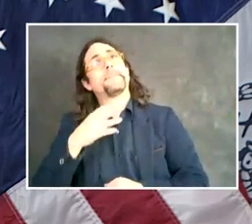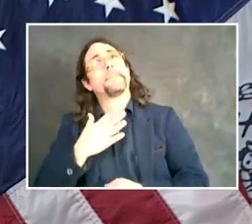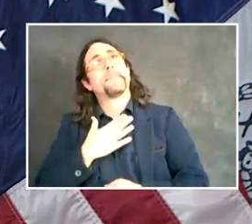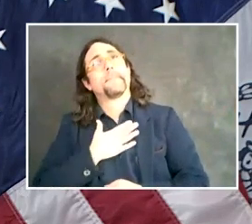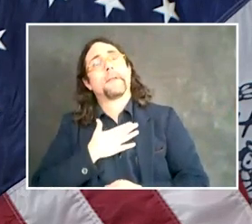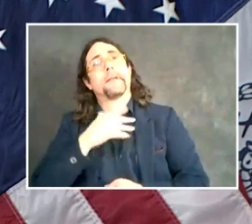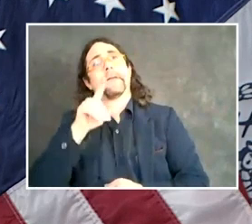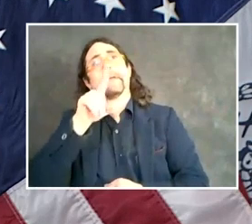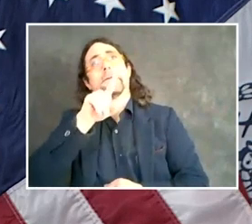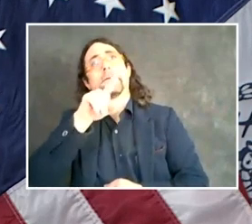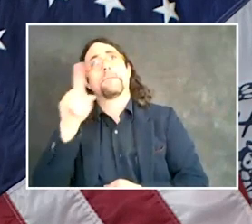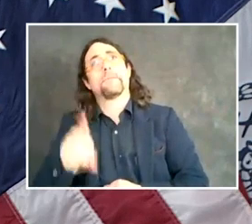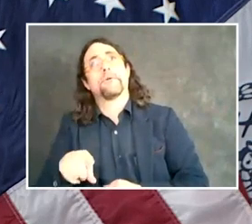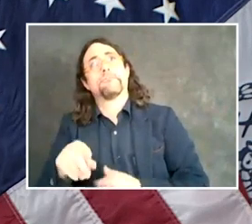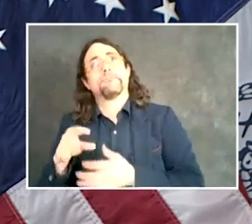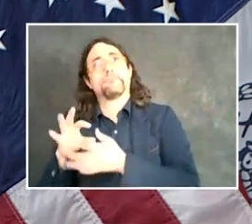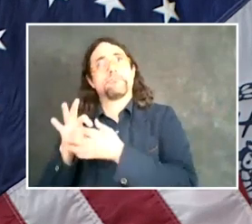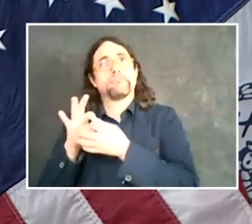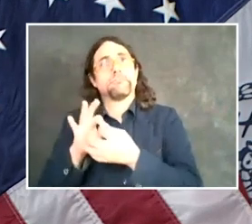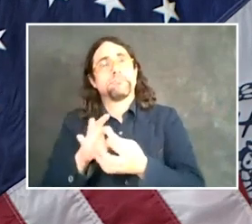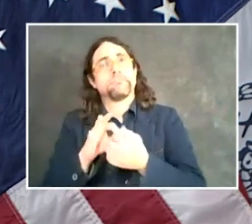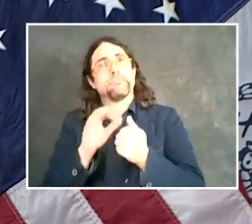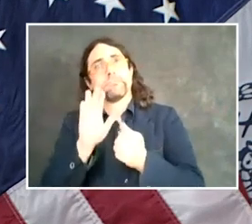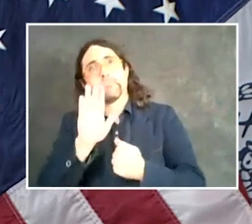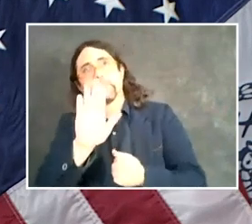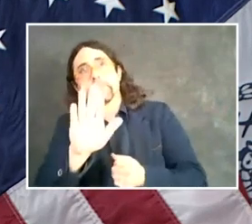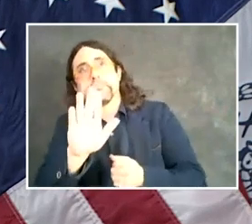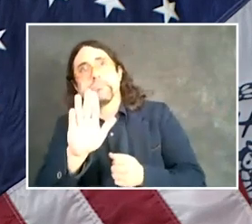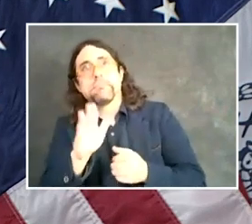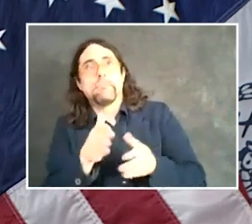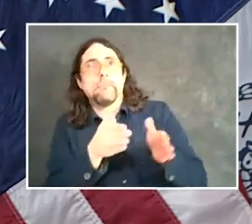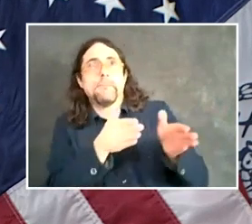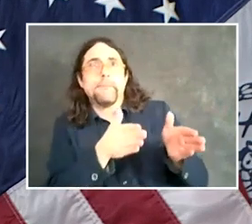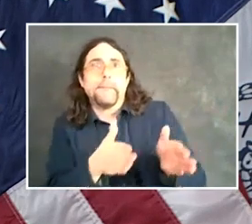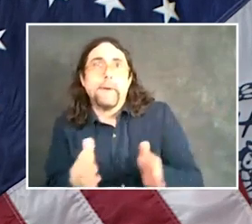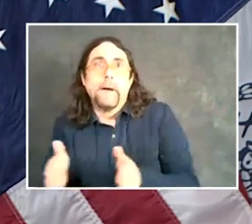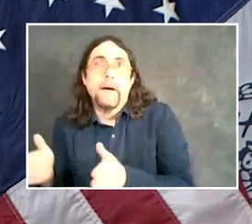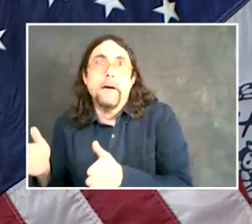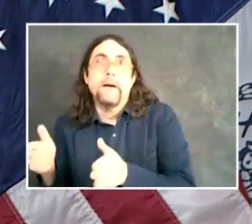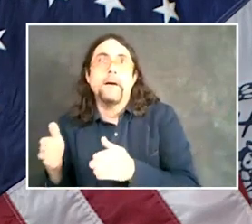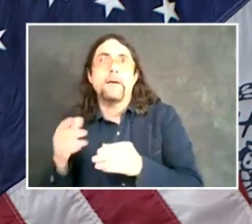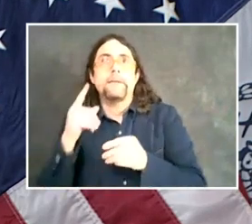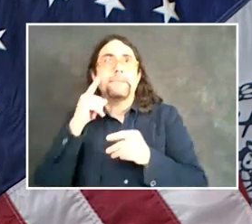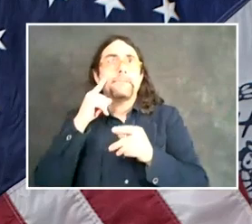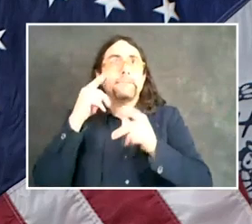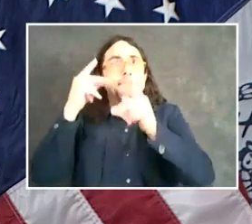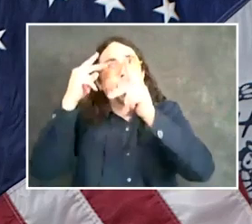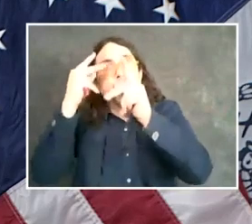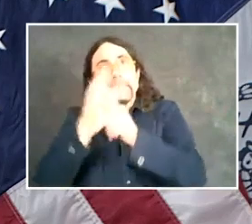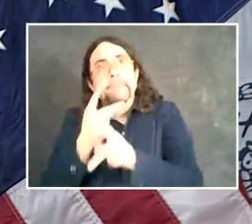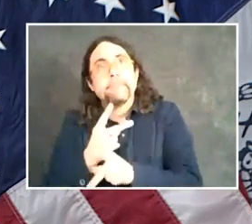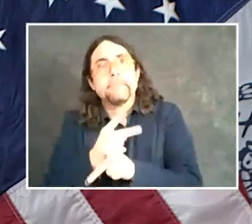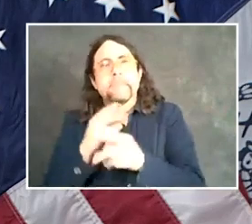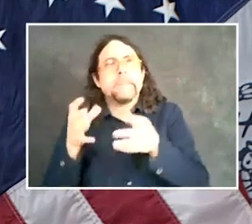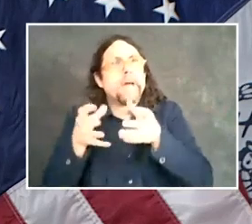YOU ARE GOING TO ASSESS THE